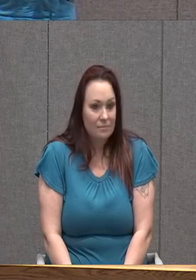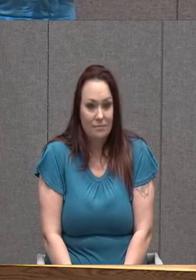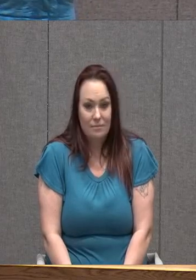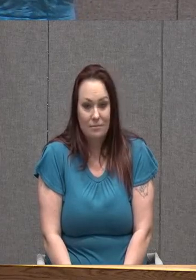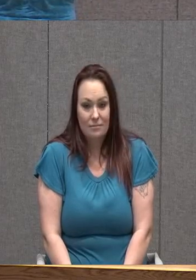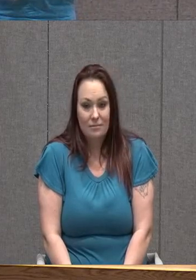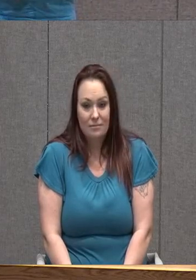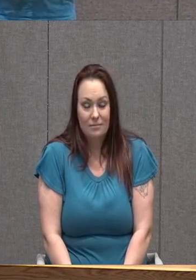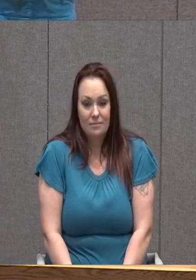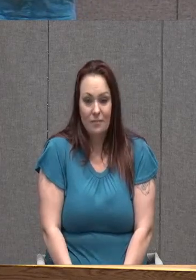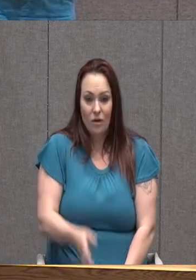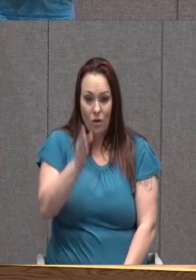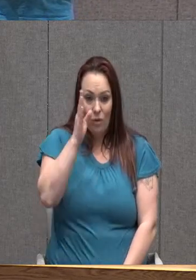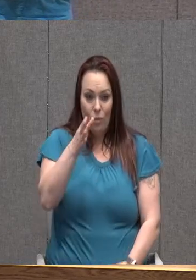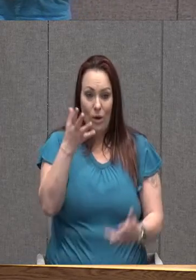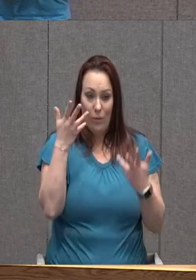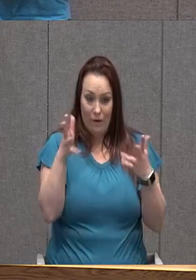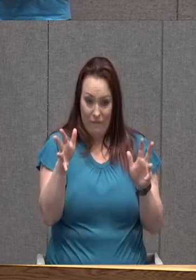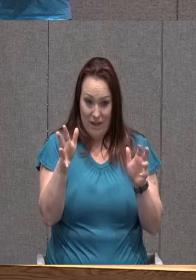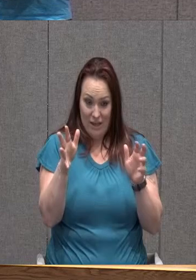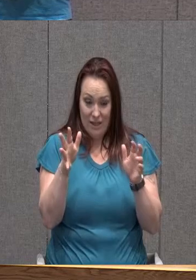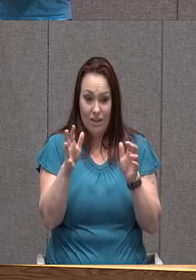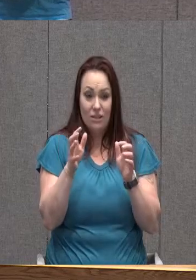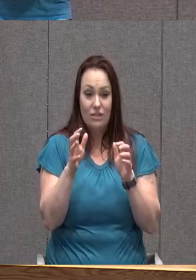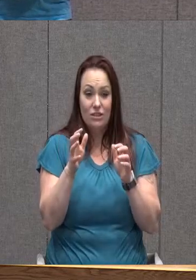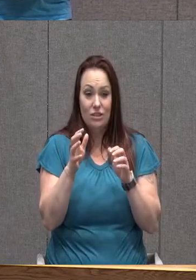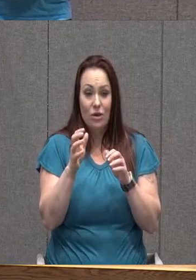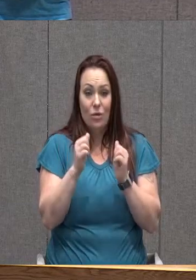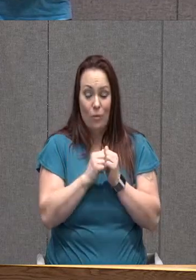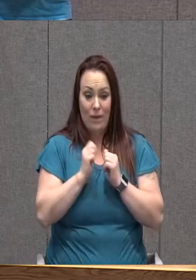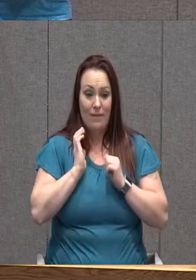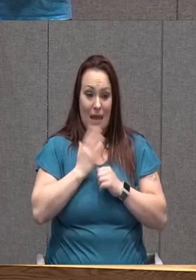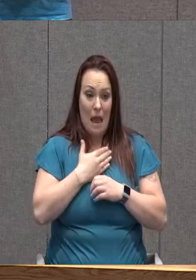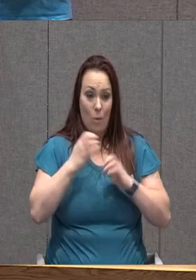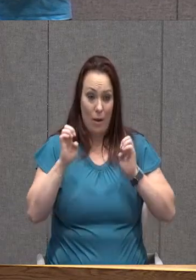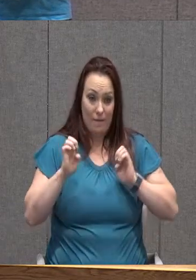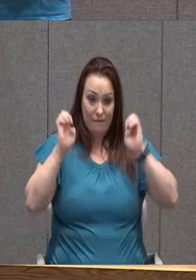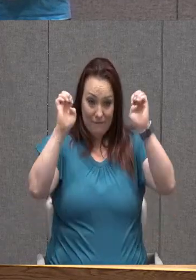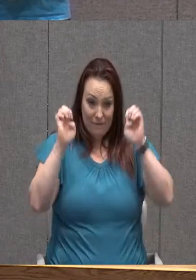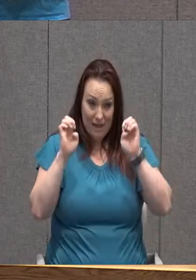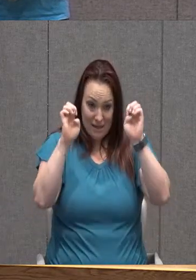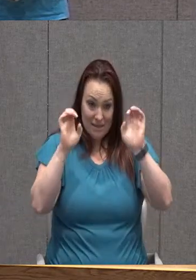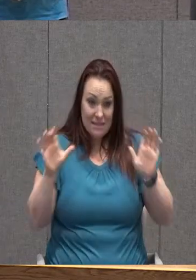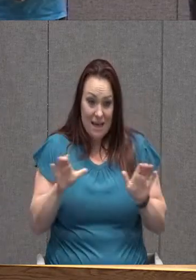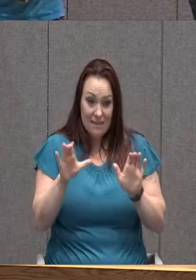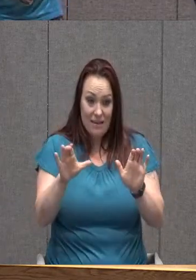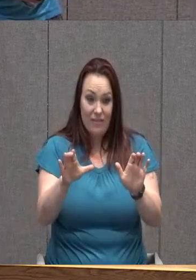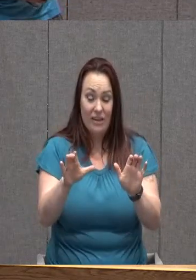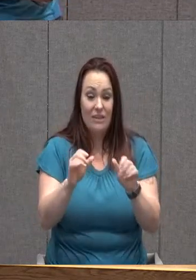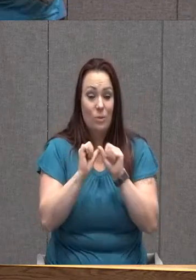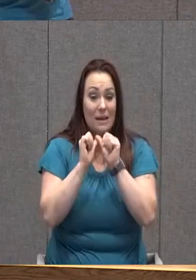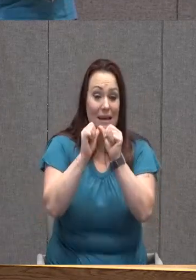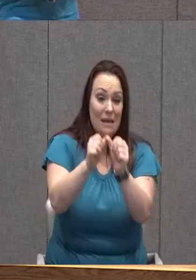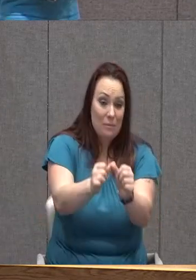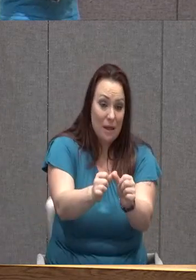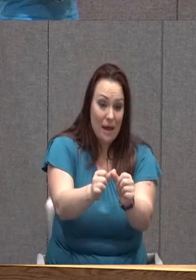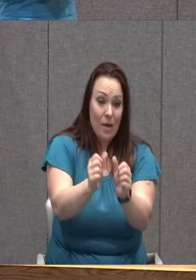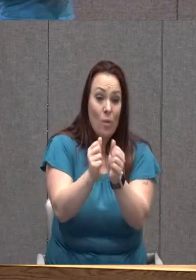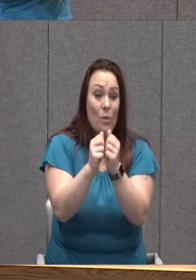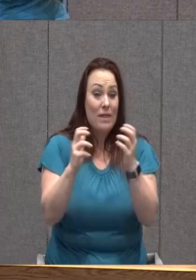so that we can work on being able to play for a long time without getting tired, so Mr Dunham is gonna lead us through, (paper crinkling)